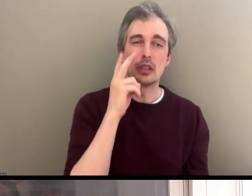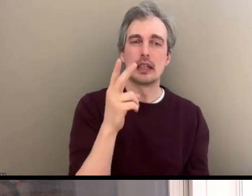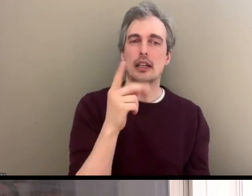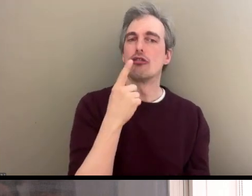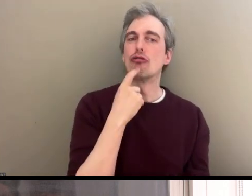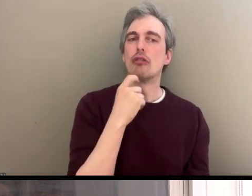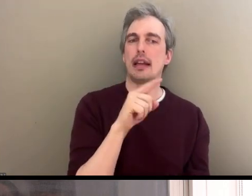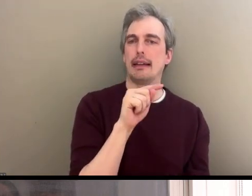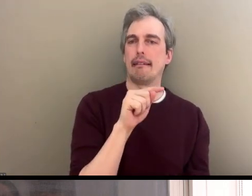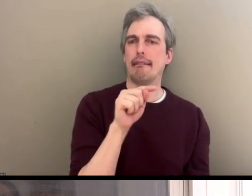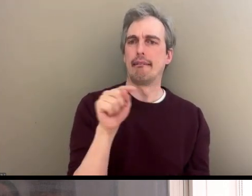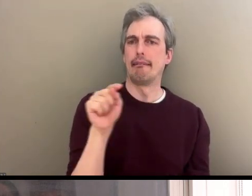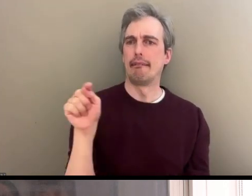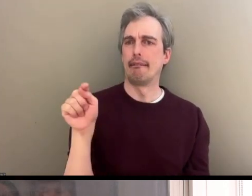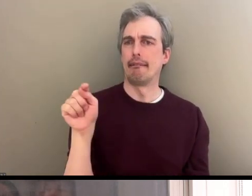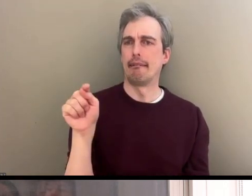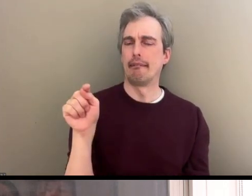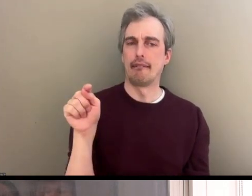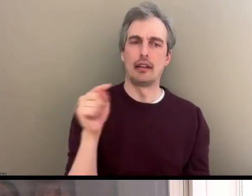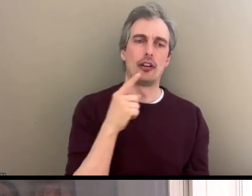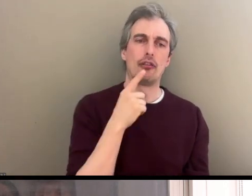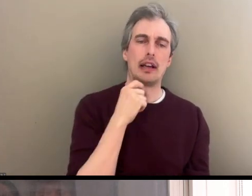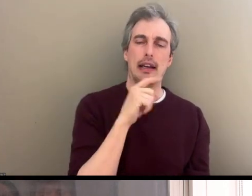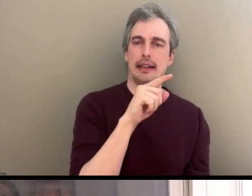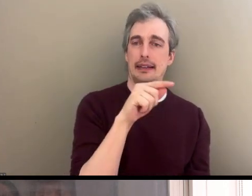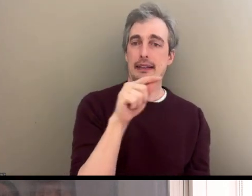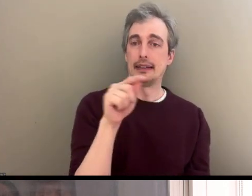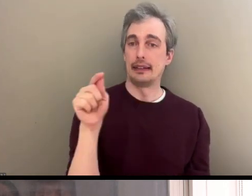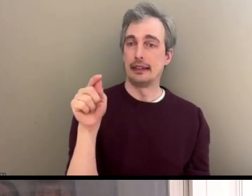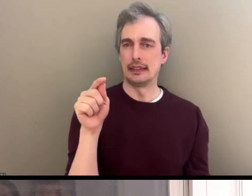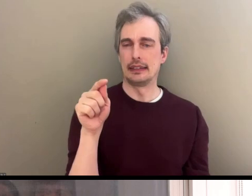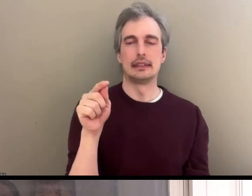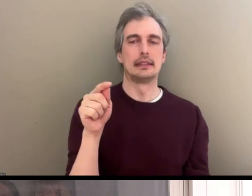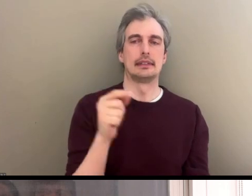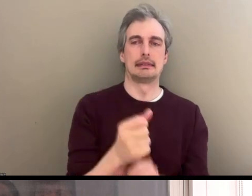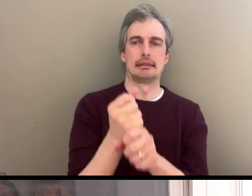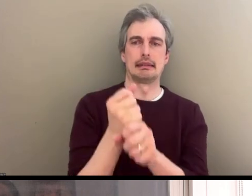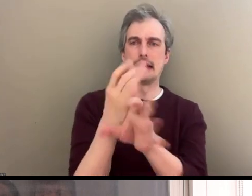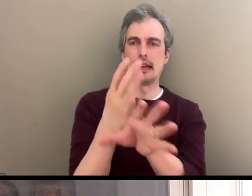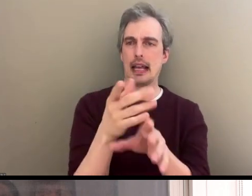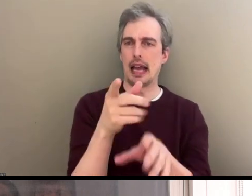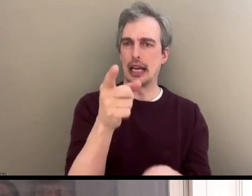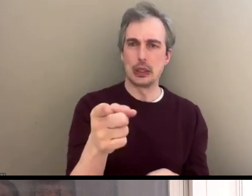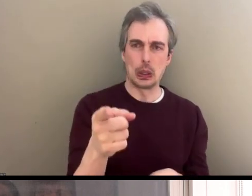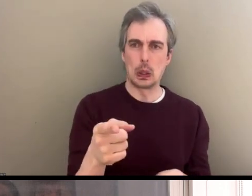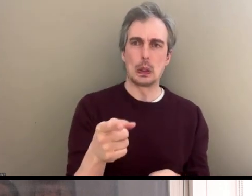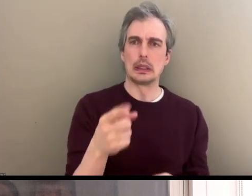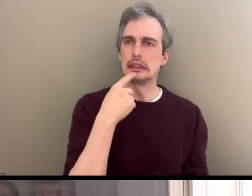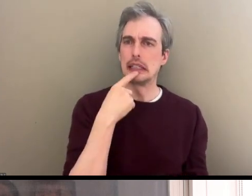And that red squiggly line will tell you and yell at you when you do something wrong. So again, as mentioned, there is no alt tag.